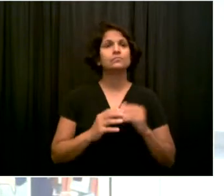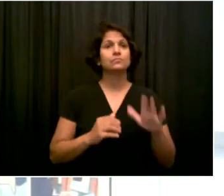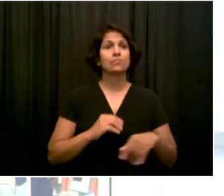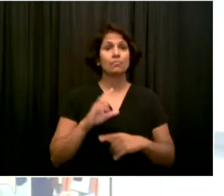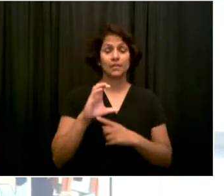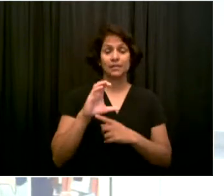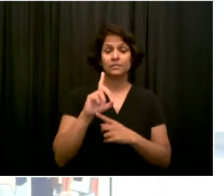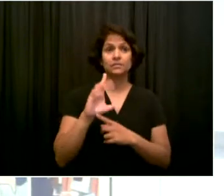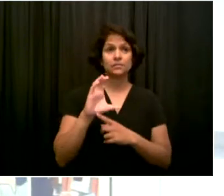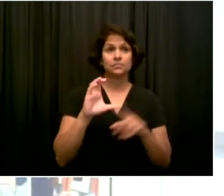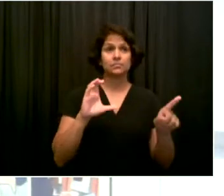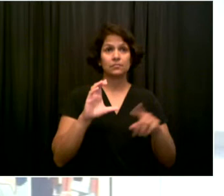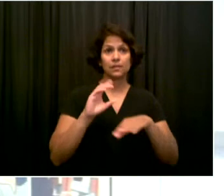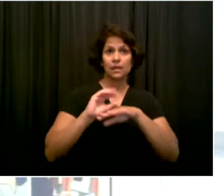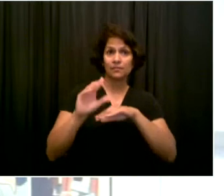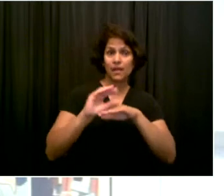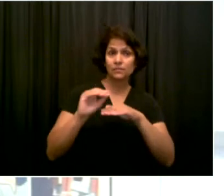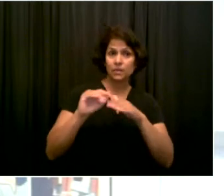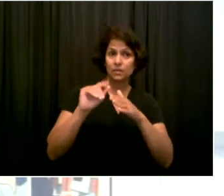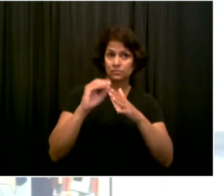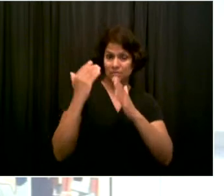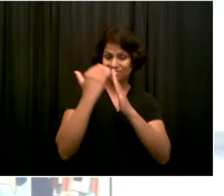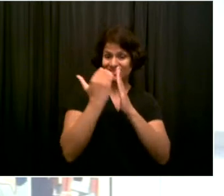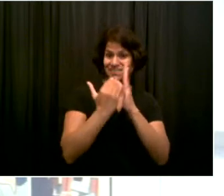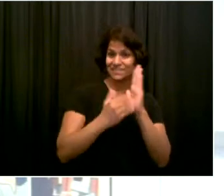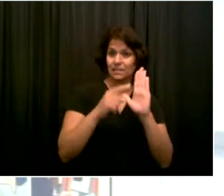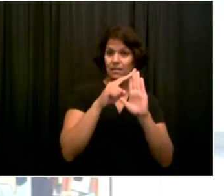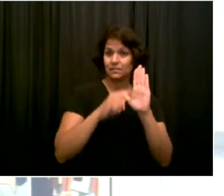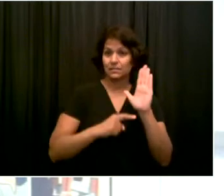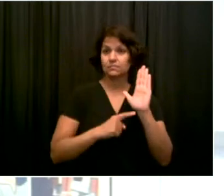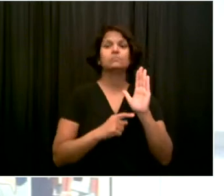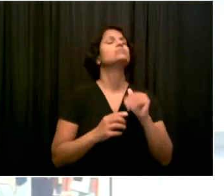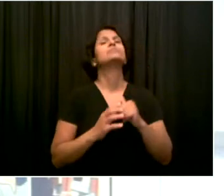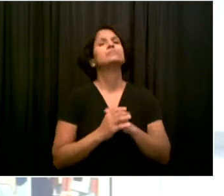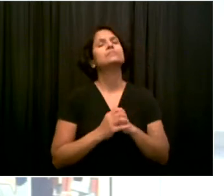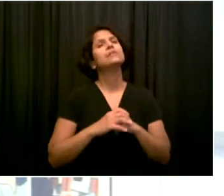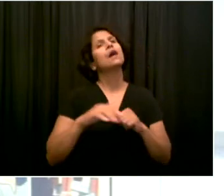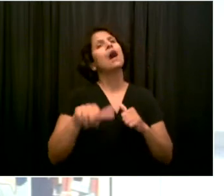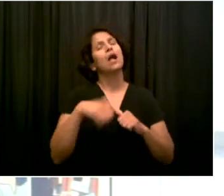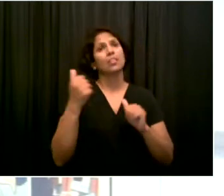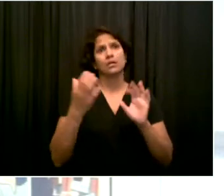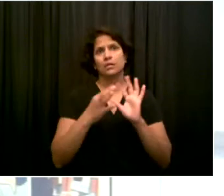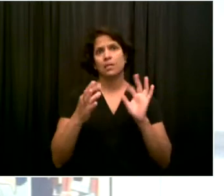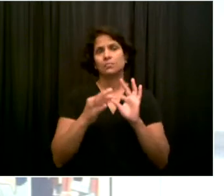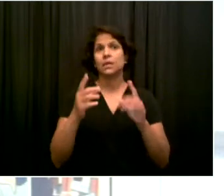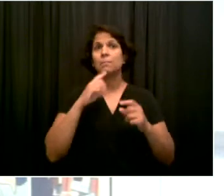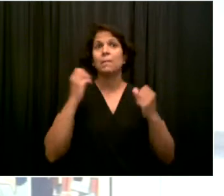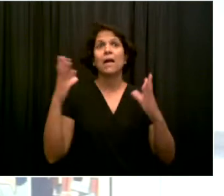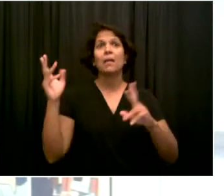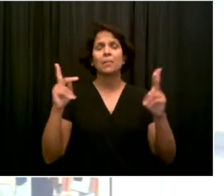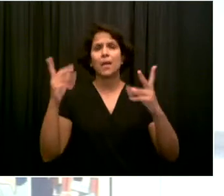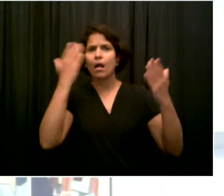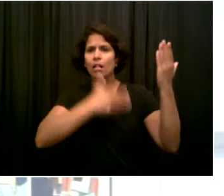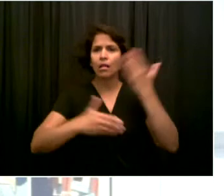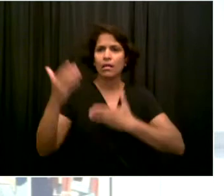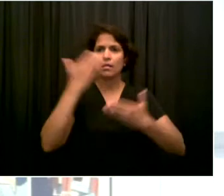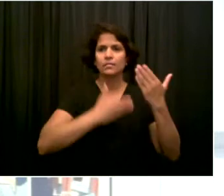THE CORONAVIUSR.